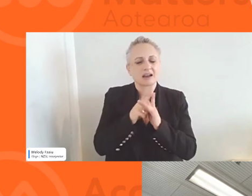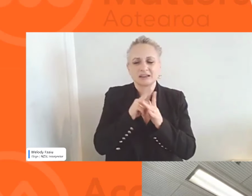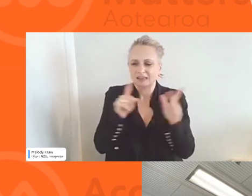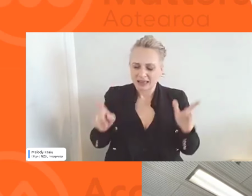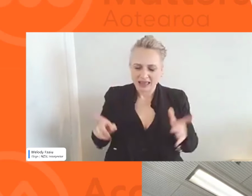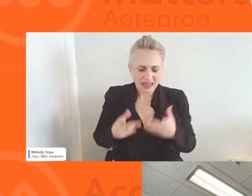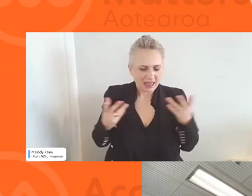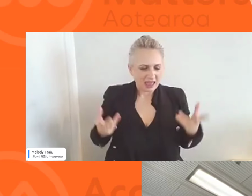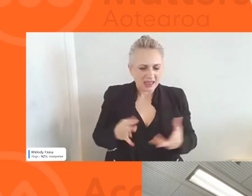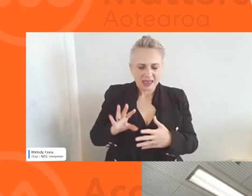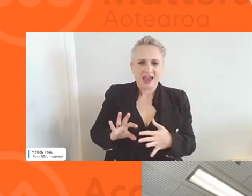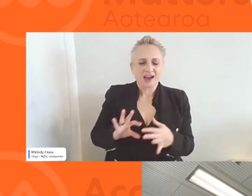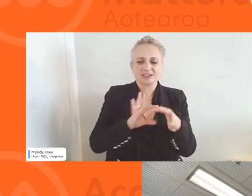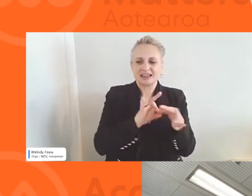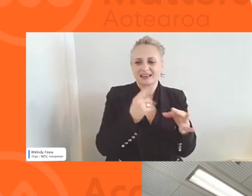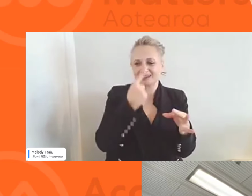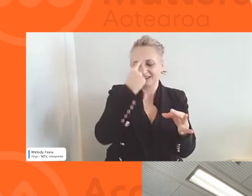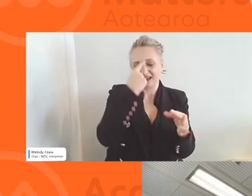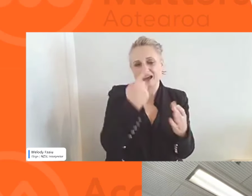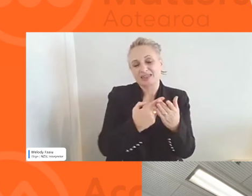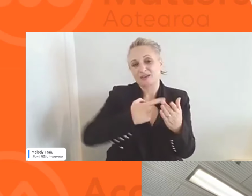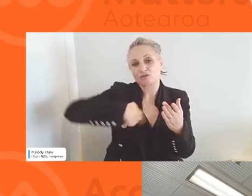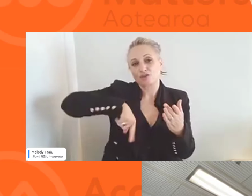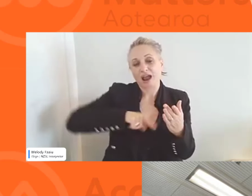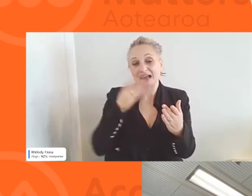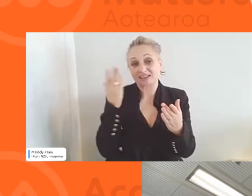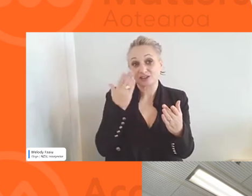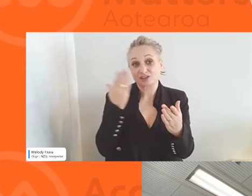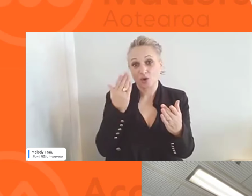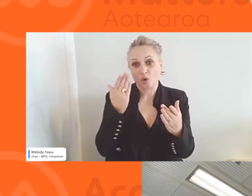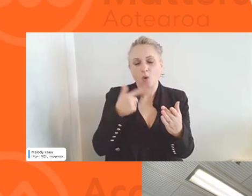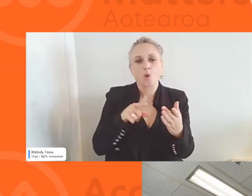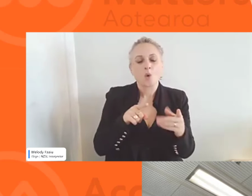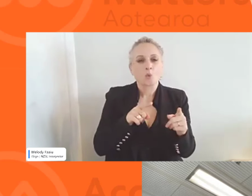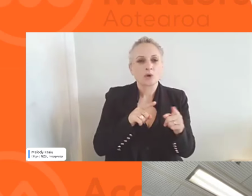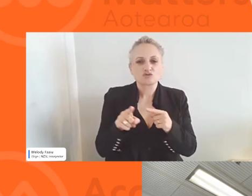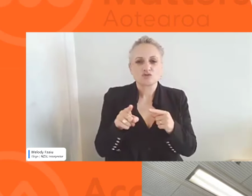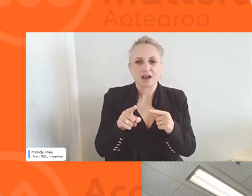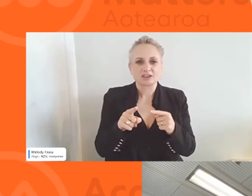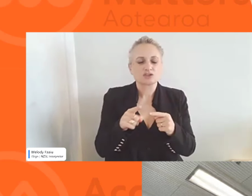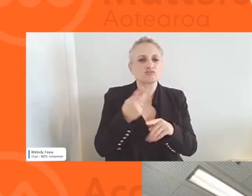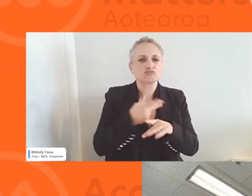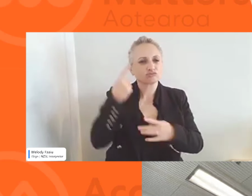as a school we're trying to reinvent ourselves back into the political economy, you know, who benefits from all this? I think we've had